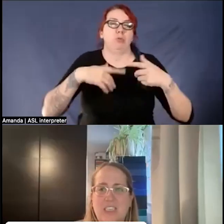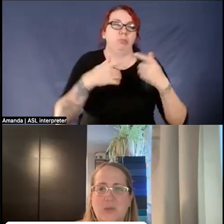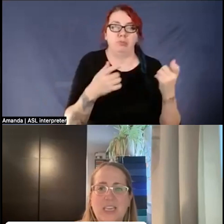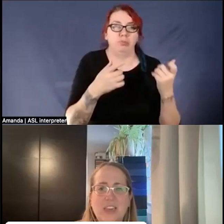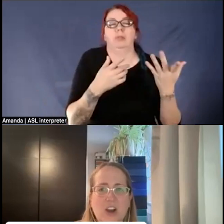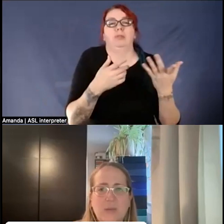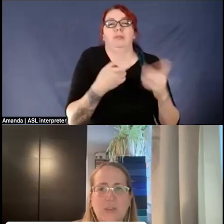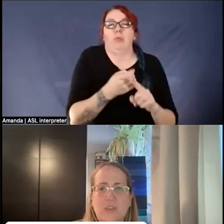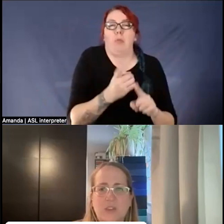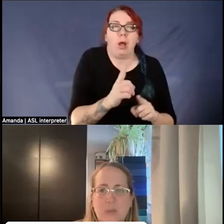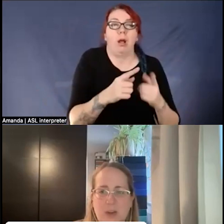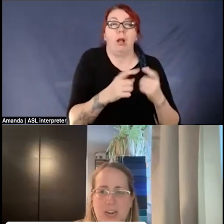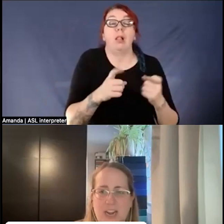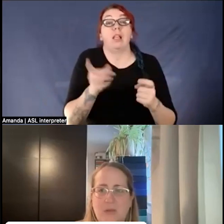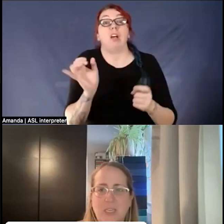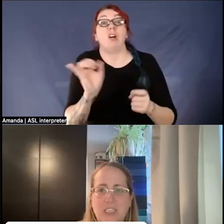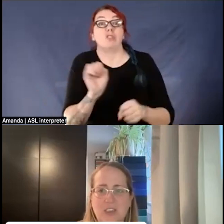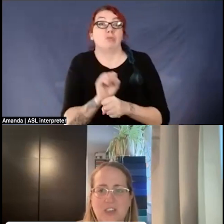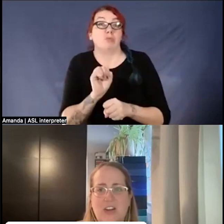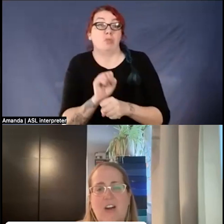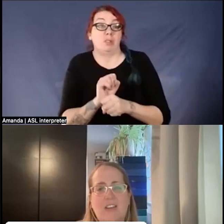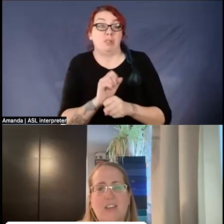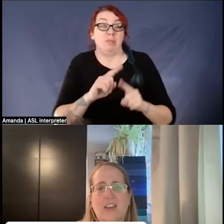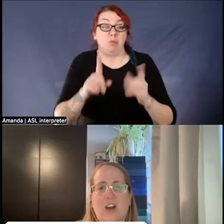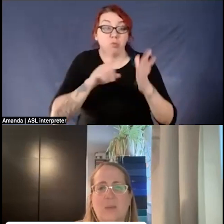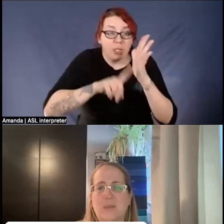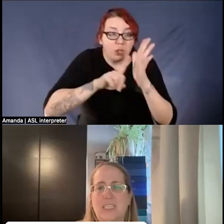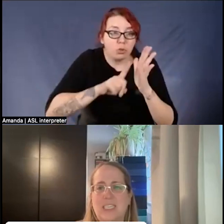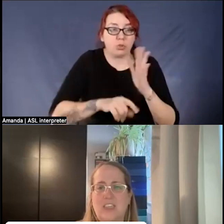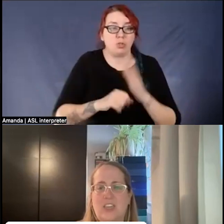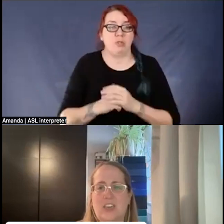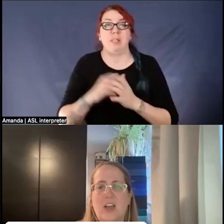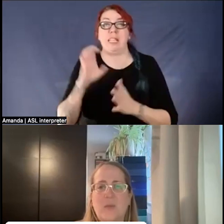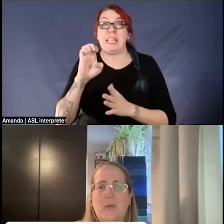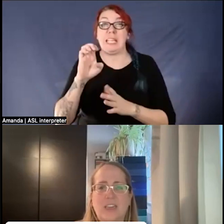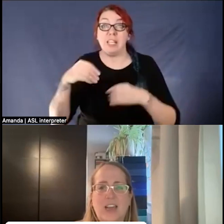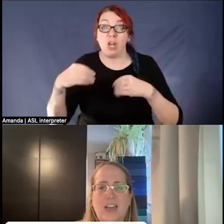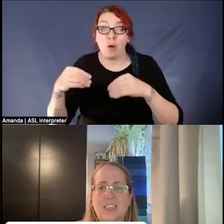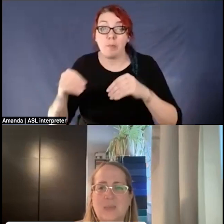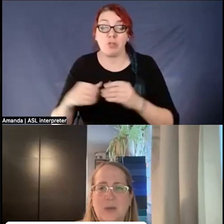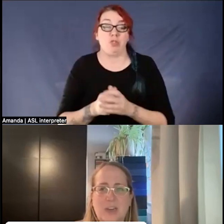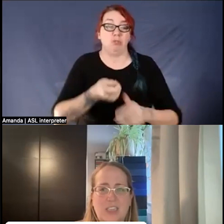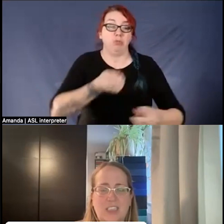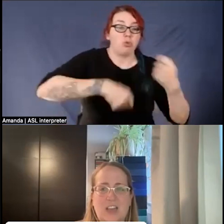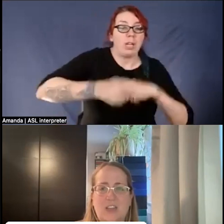to e-commerce search marketing, research, and online optimization, Brendan has experienced the